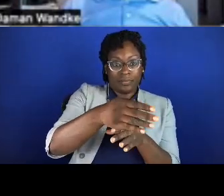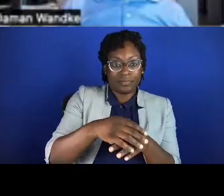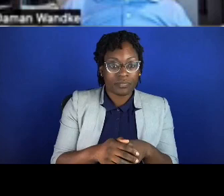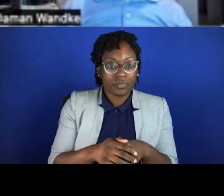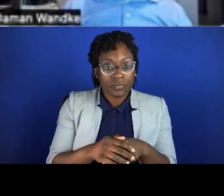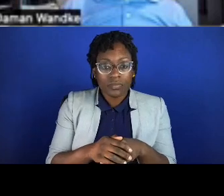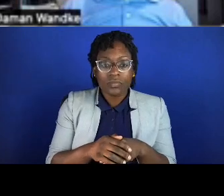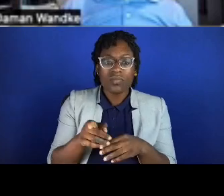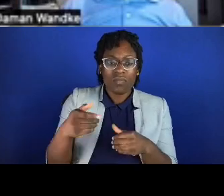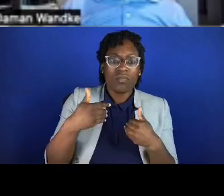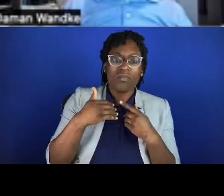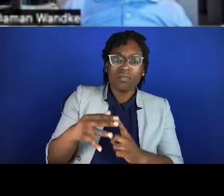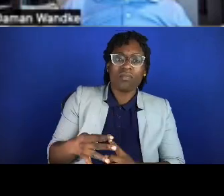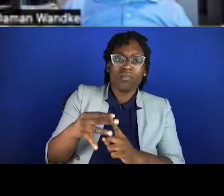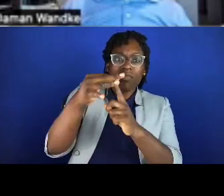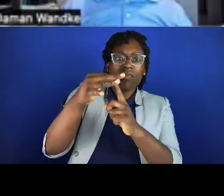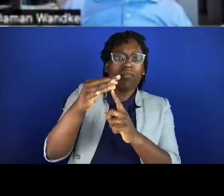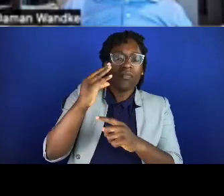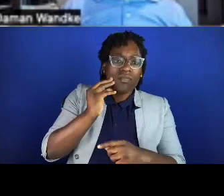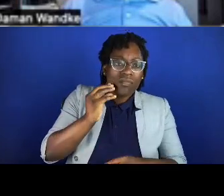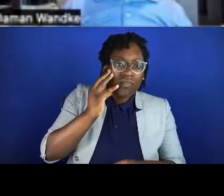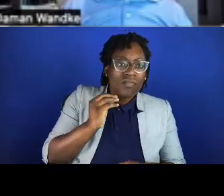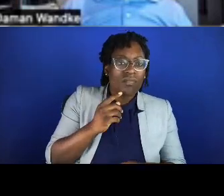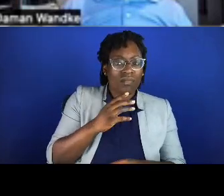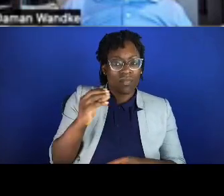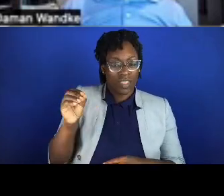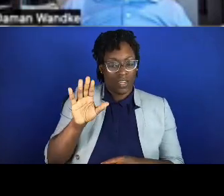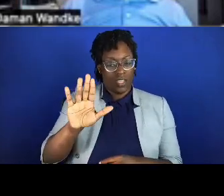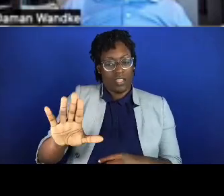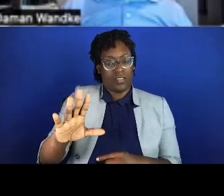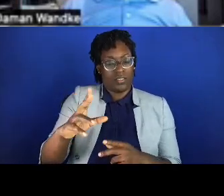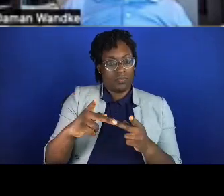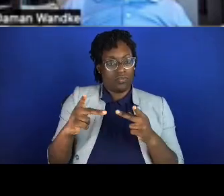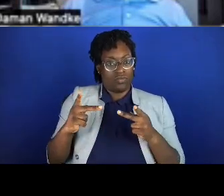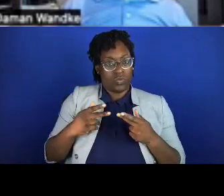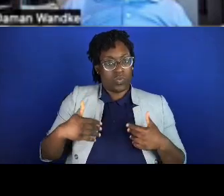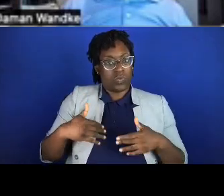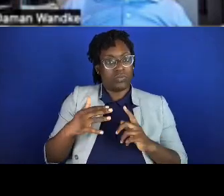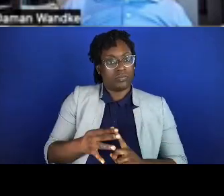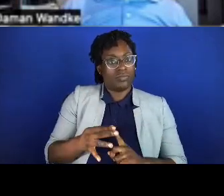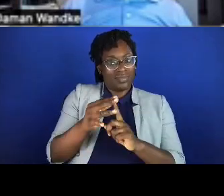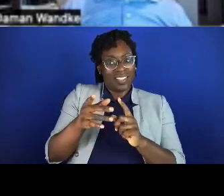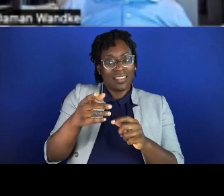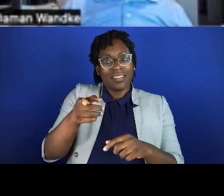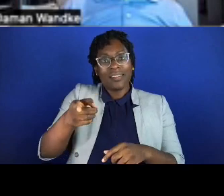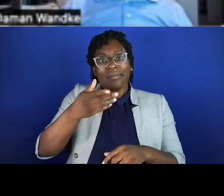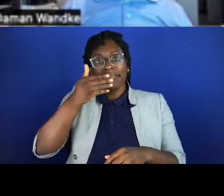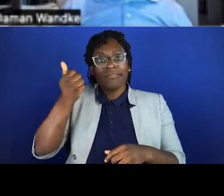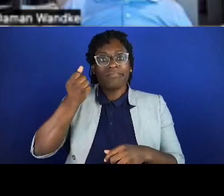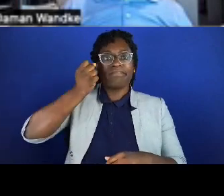professional experiences, Daman is uniquely positioned to understand the business’s